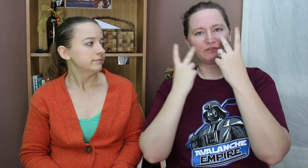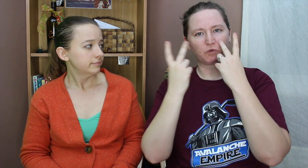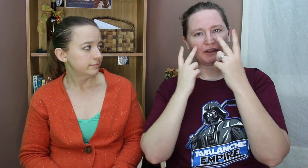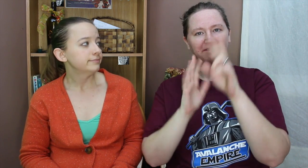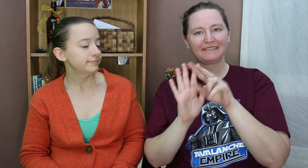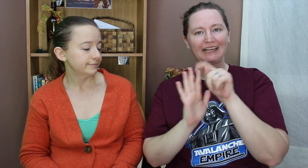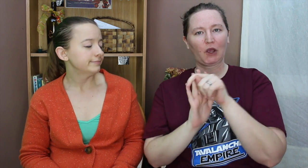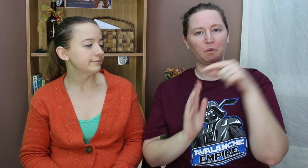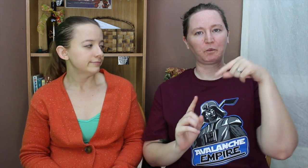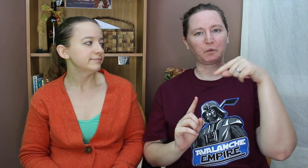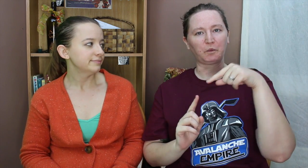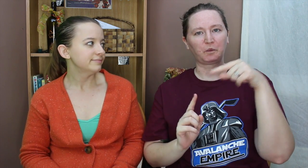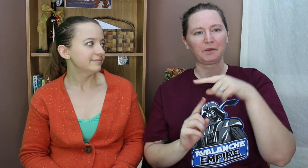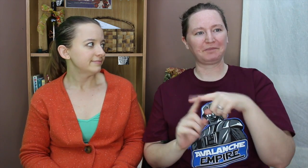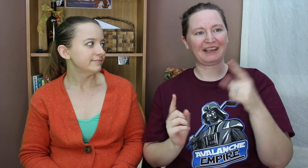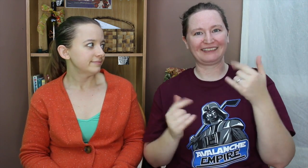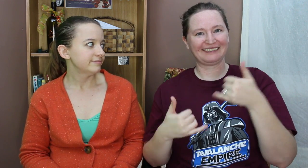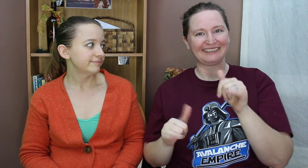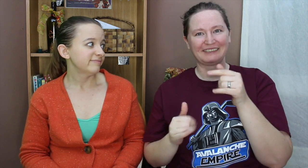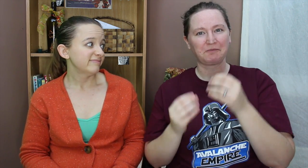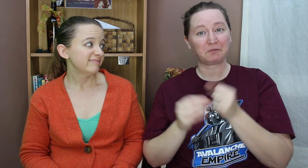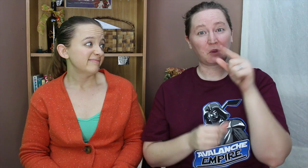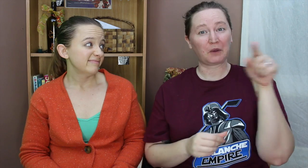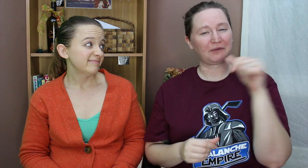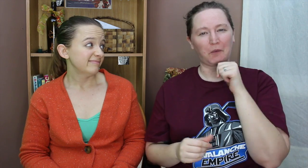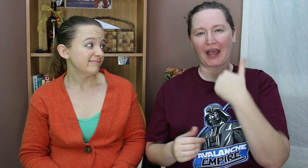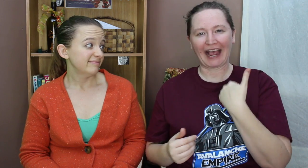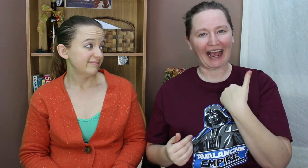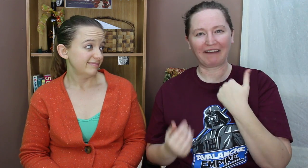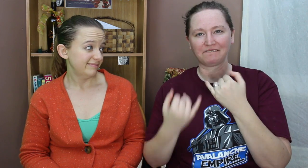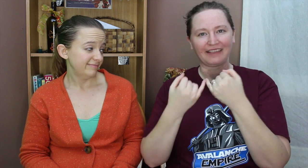you know that type of visual technology or vidoe based. But a lot